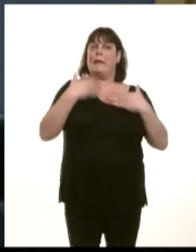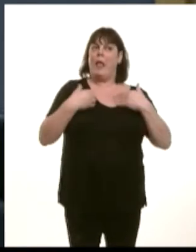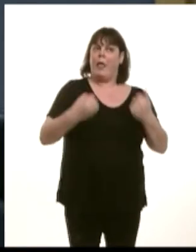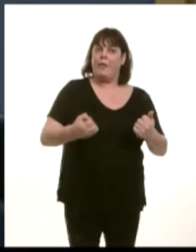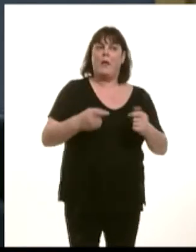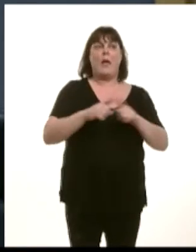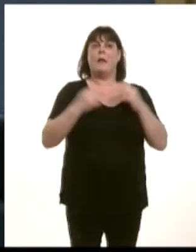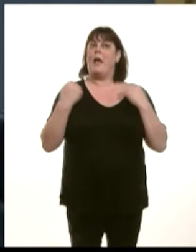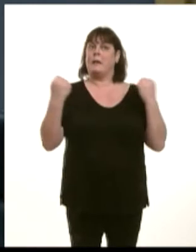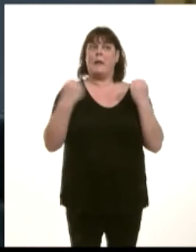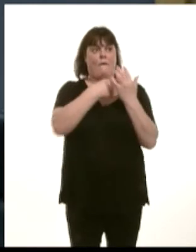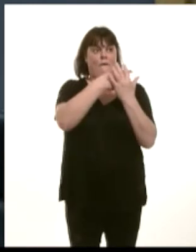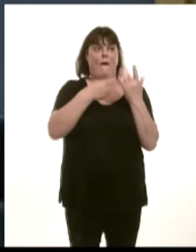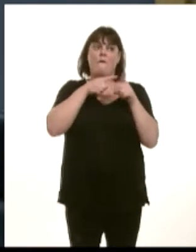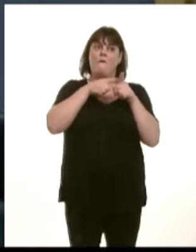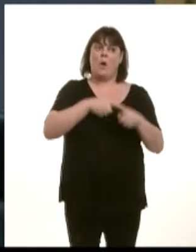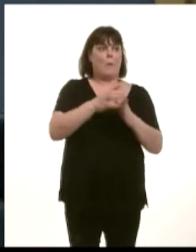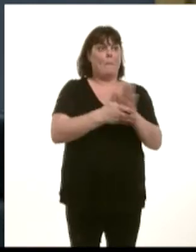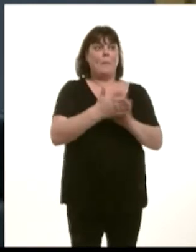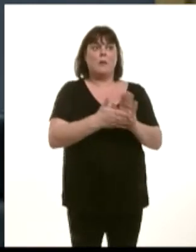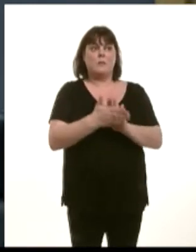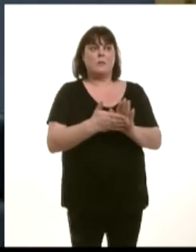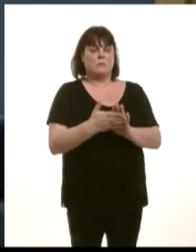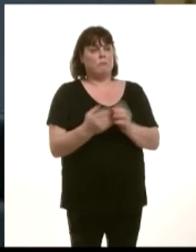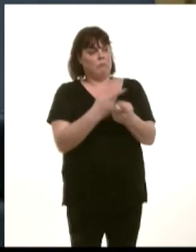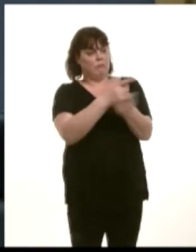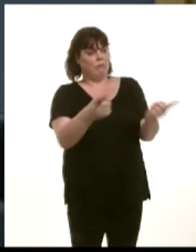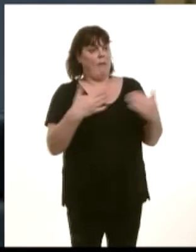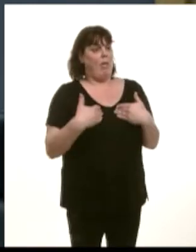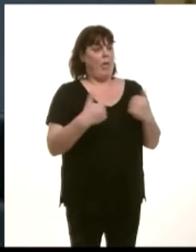indeed, followed more generally, not only would it lead to a healthier and better lifestyle